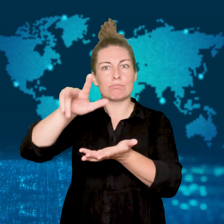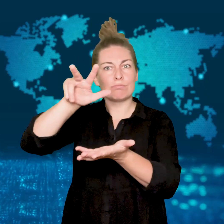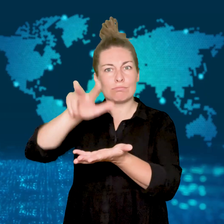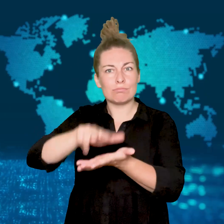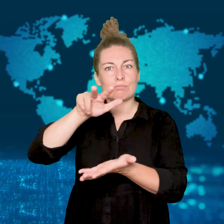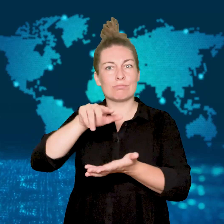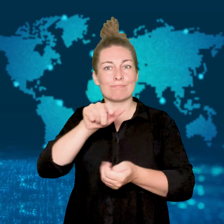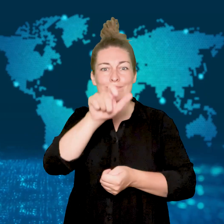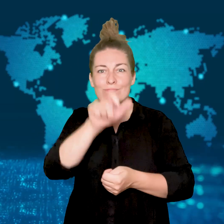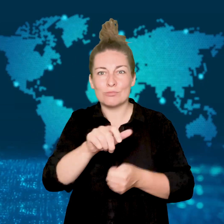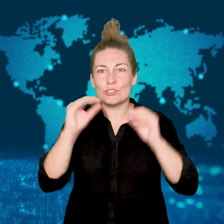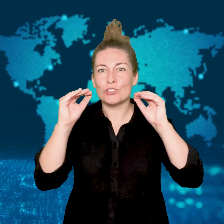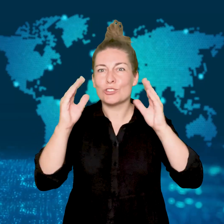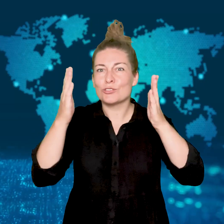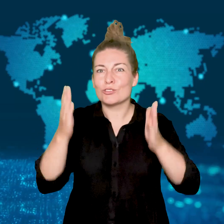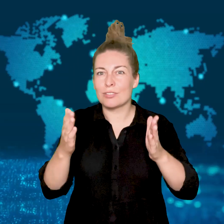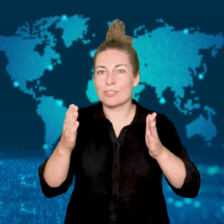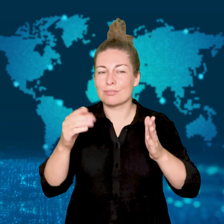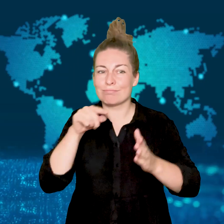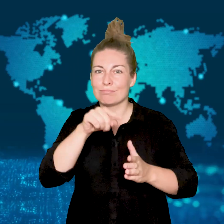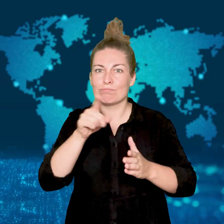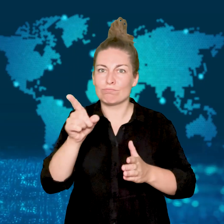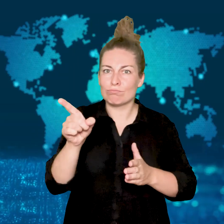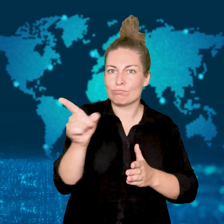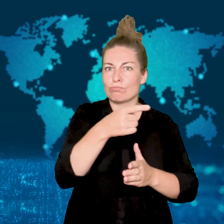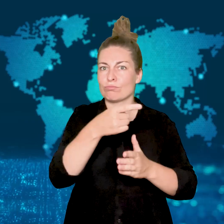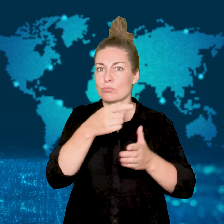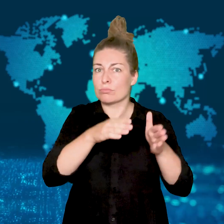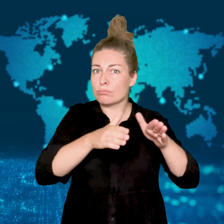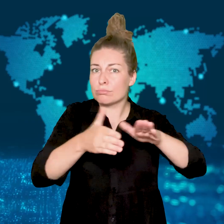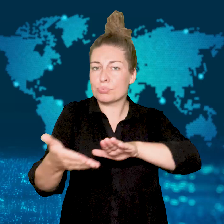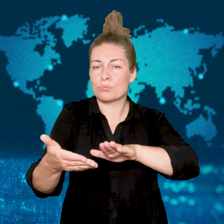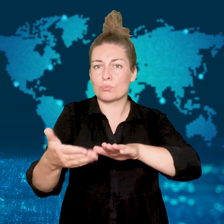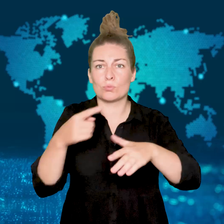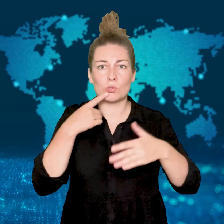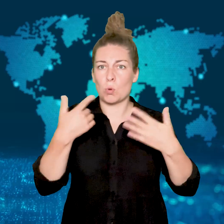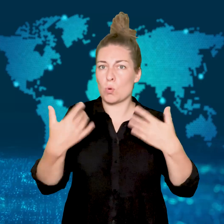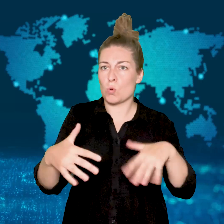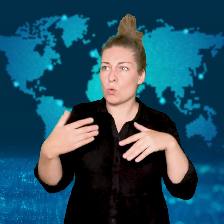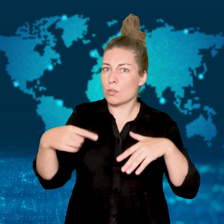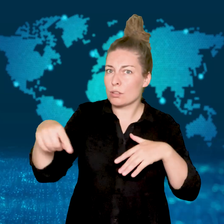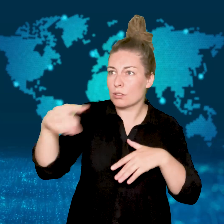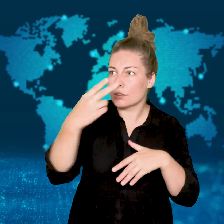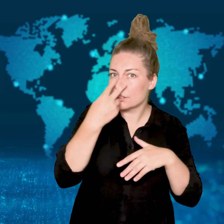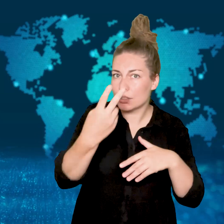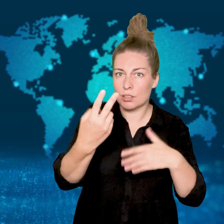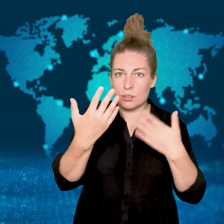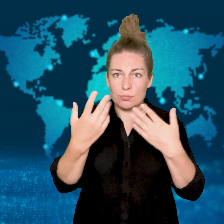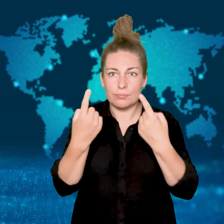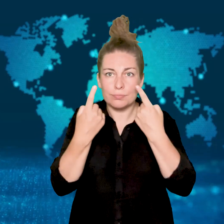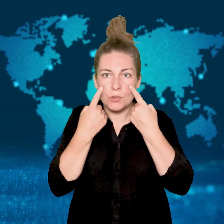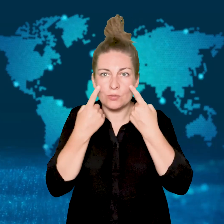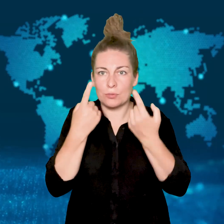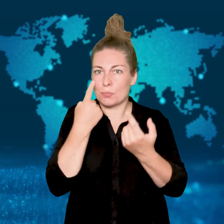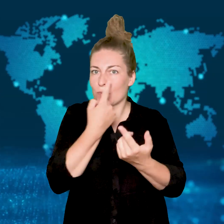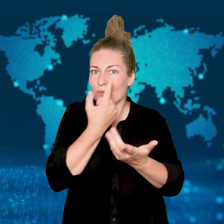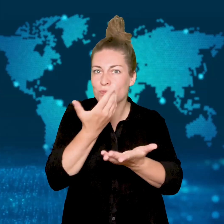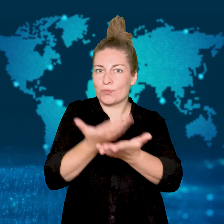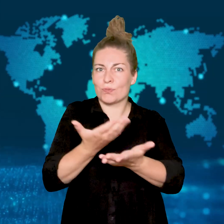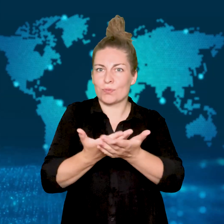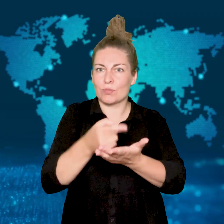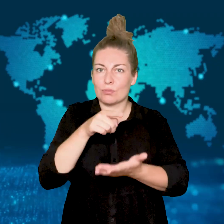Rights advocates have called Alghamdi's sentence to be evidence of